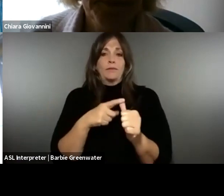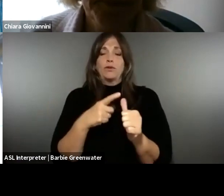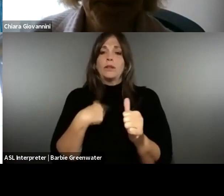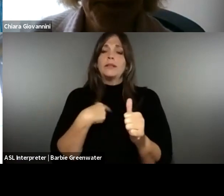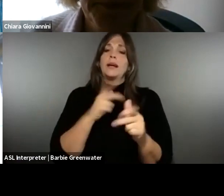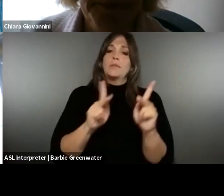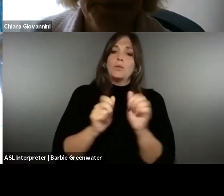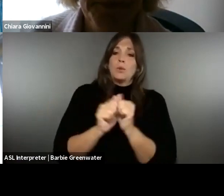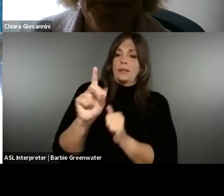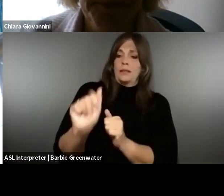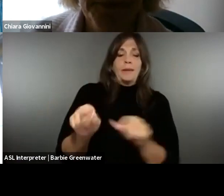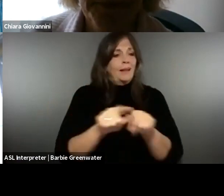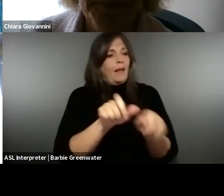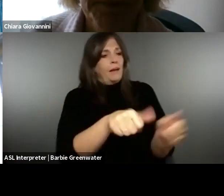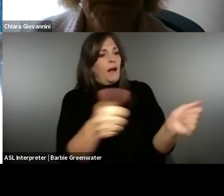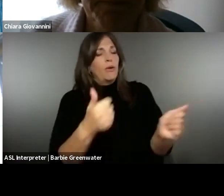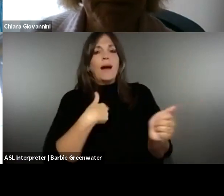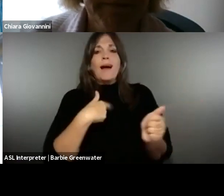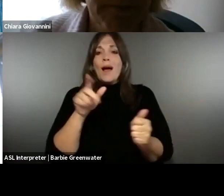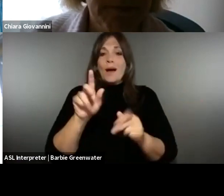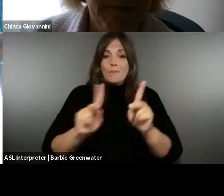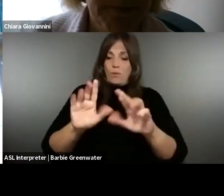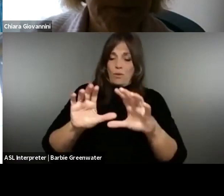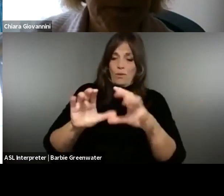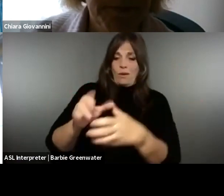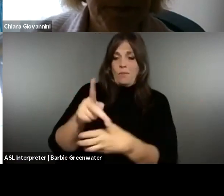has but we have technology that